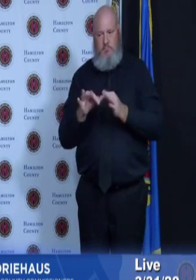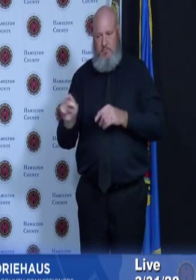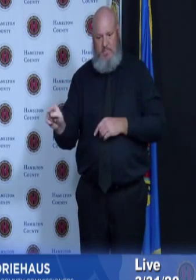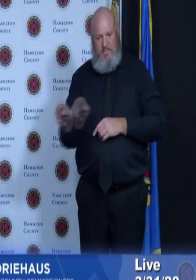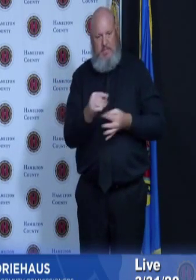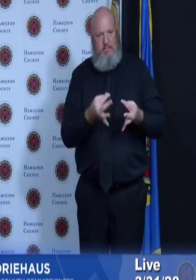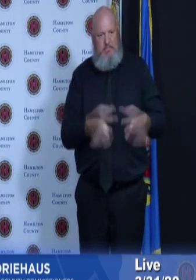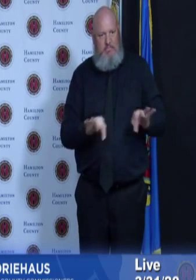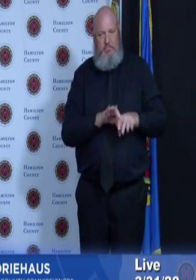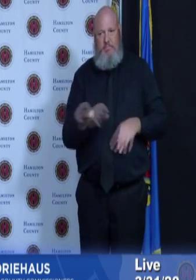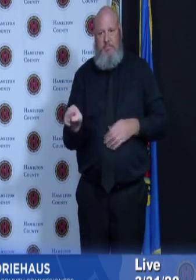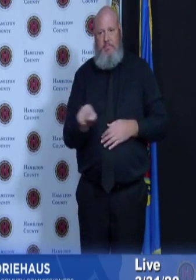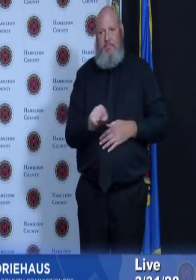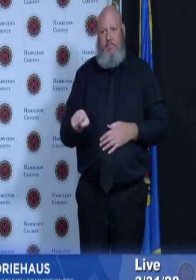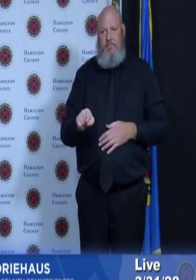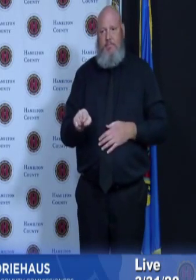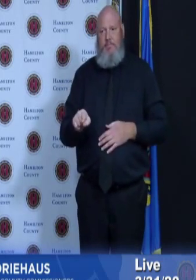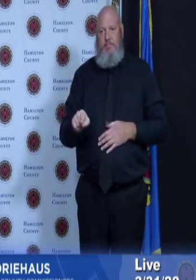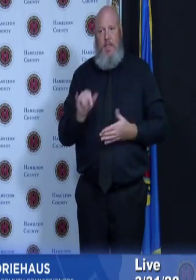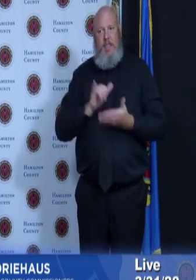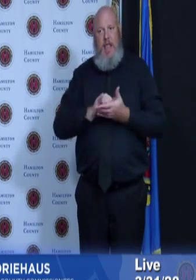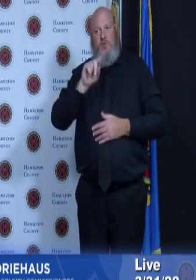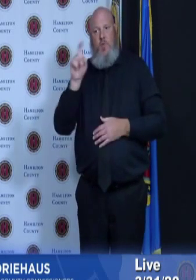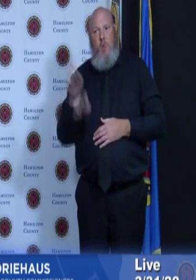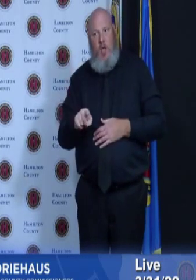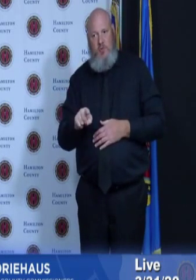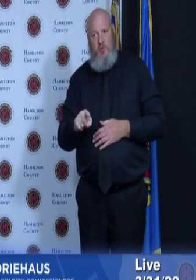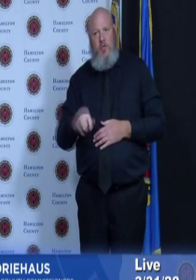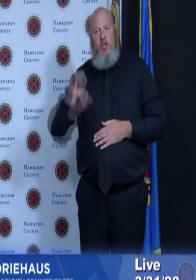gonna hear from Jeff Aluotto by way of some he's gonna dig in a